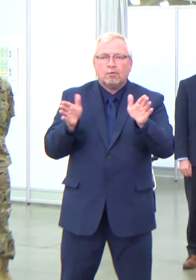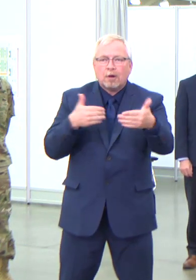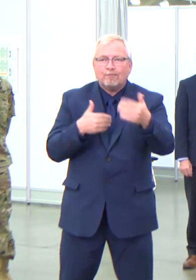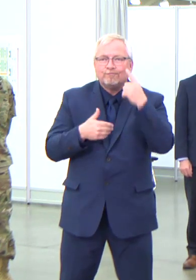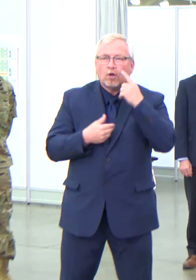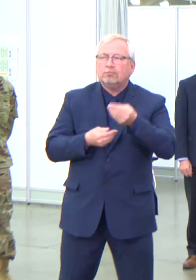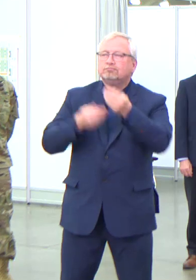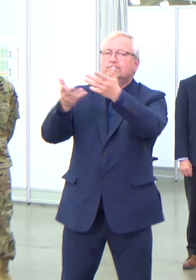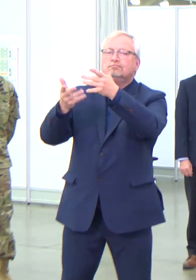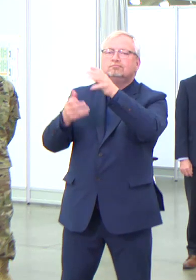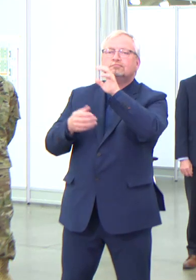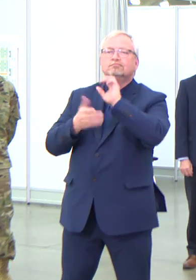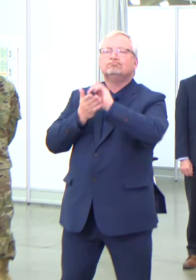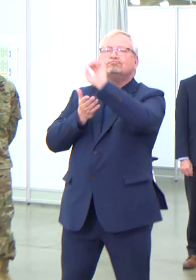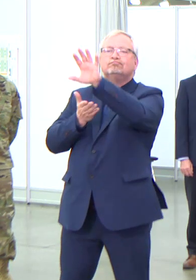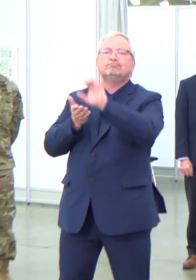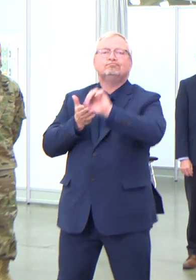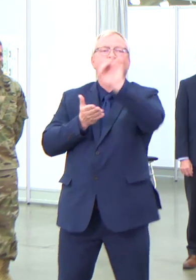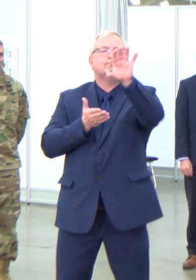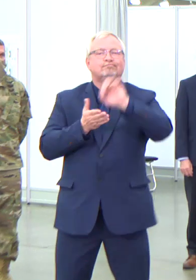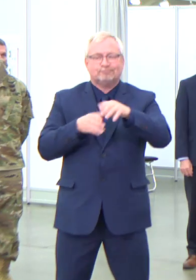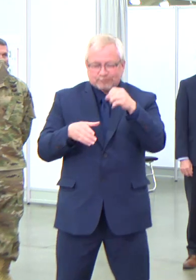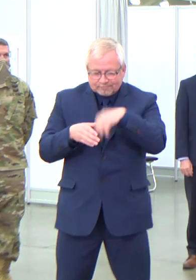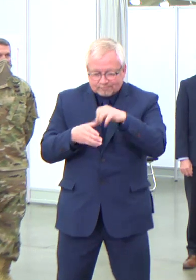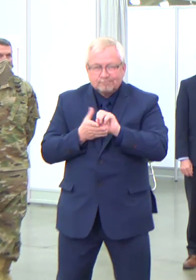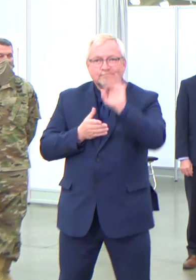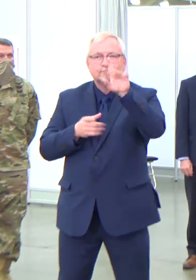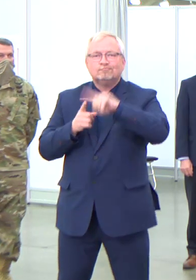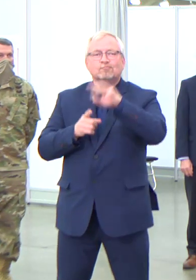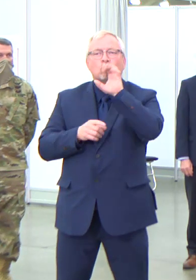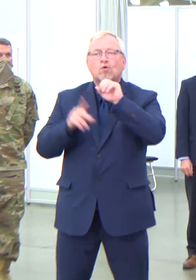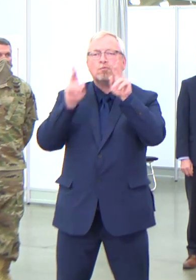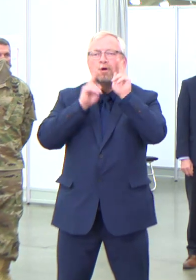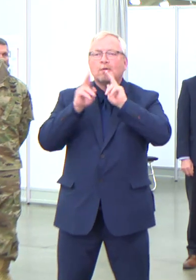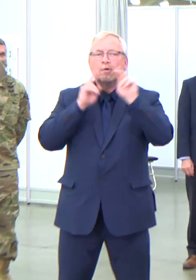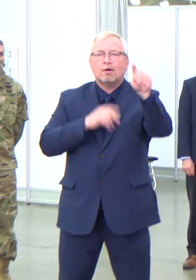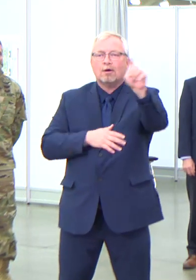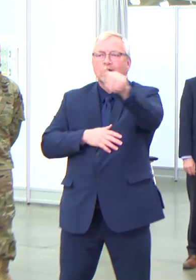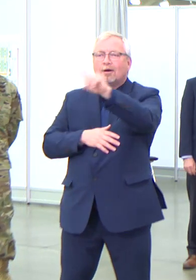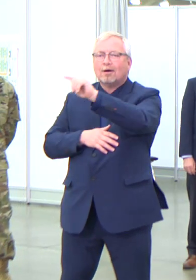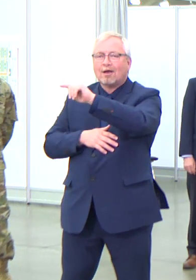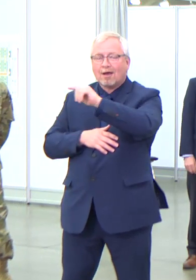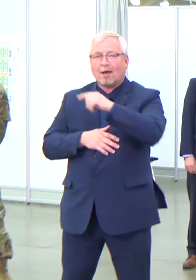There's a group of more than 100 people who came together through